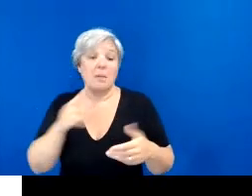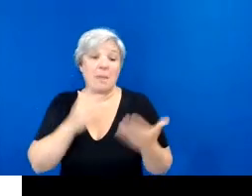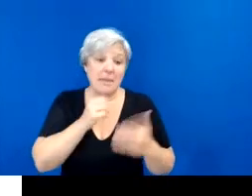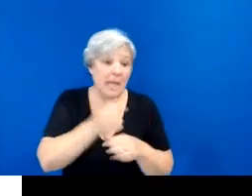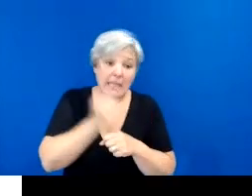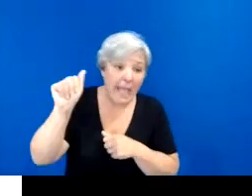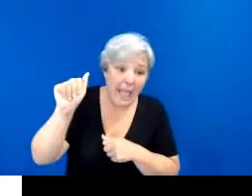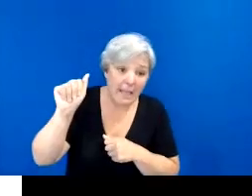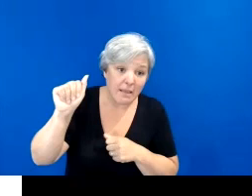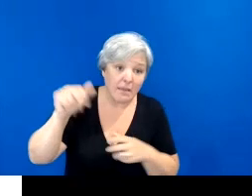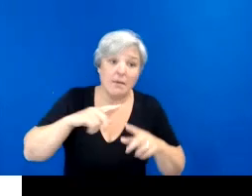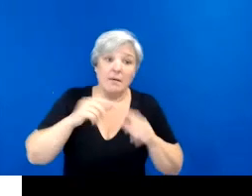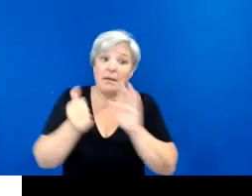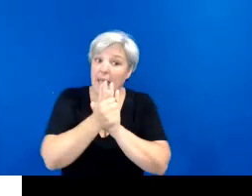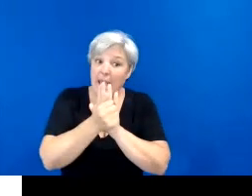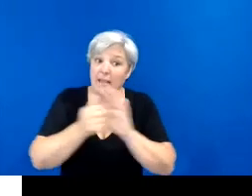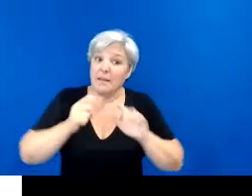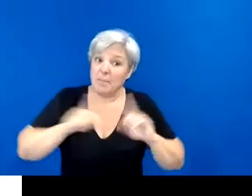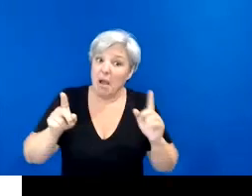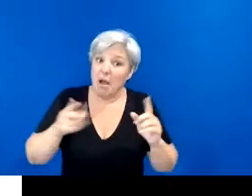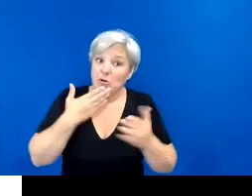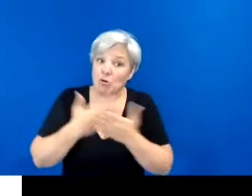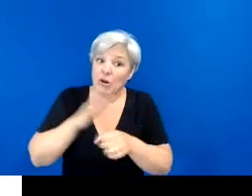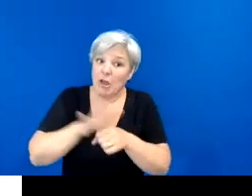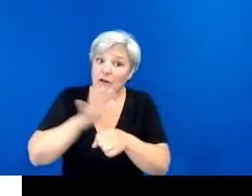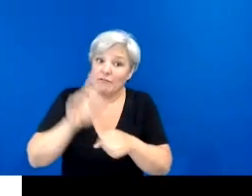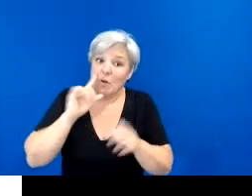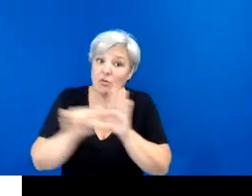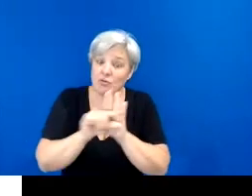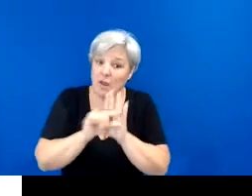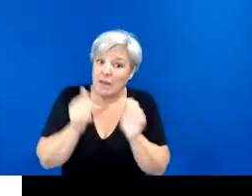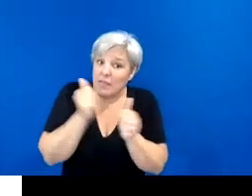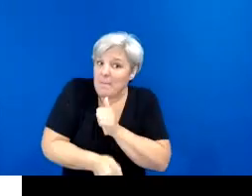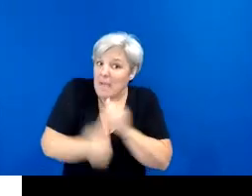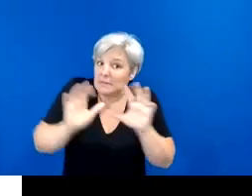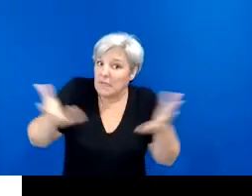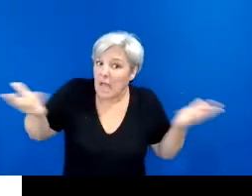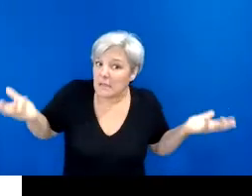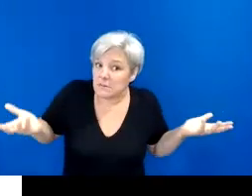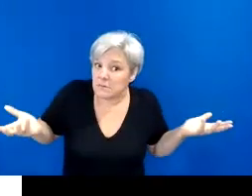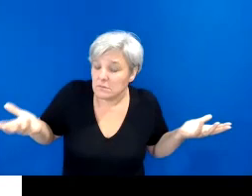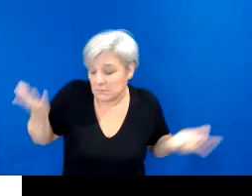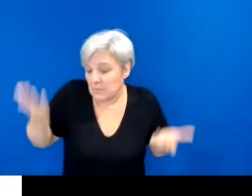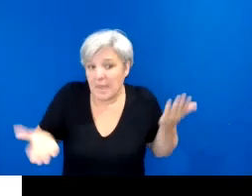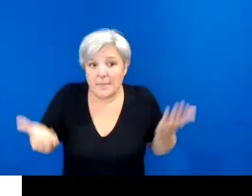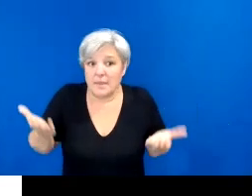but get a grade that's good enough to pass for that particular course to meet their goal, whatever their goal is.